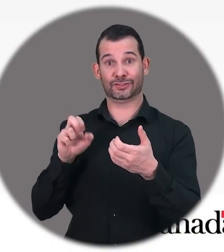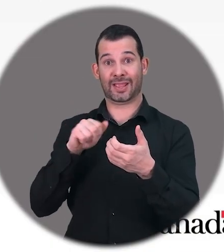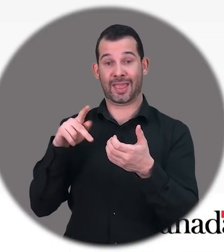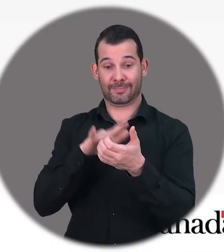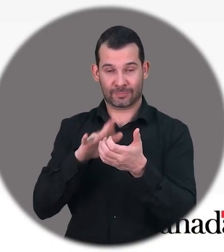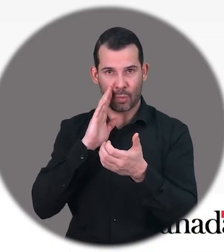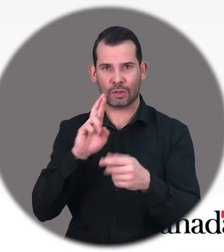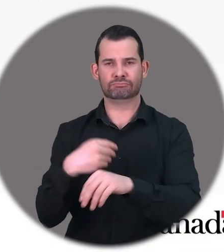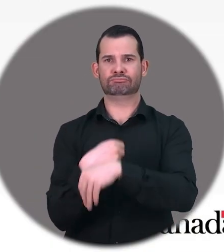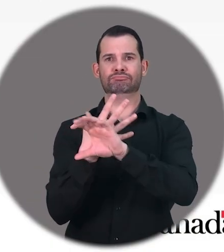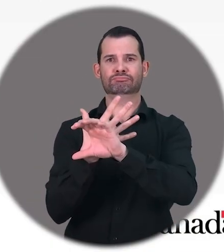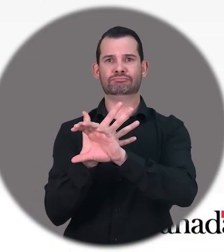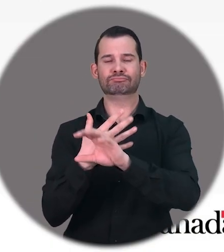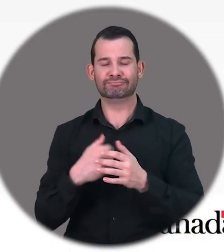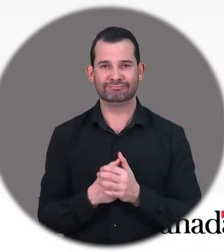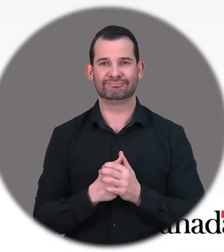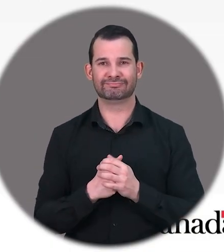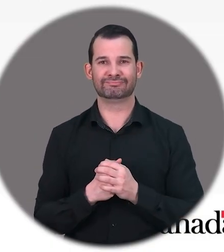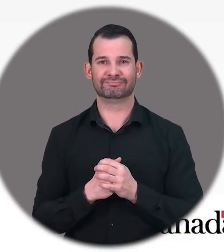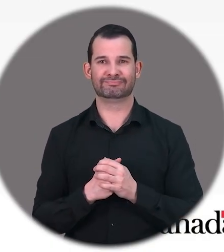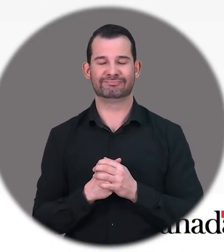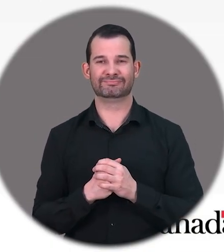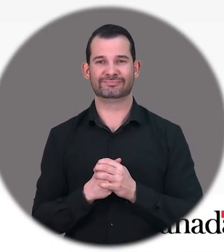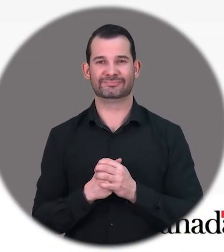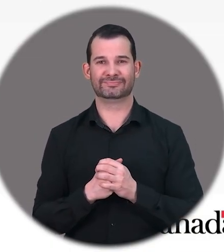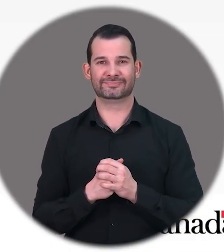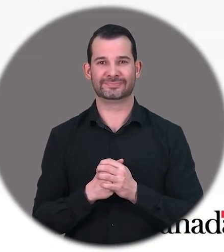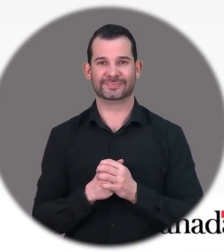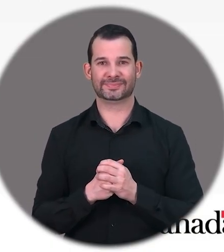within the application to get help from an agent.